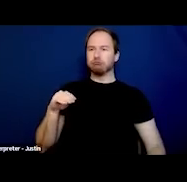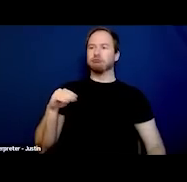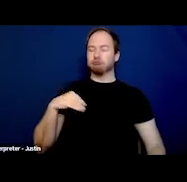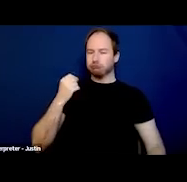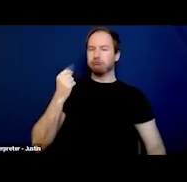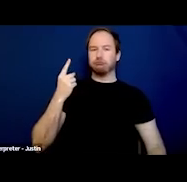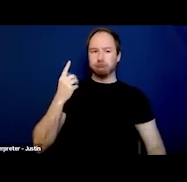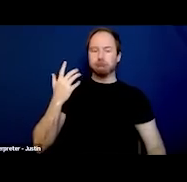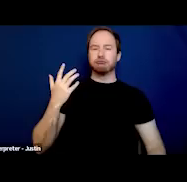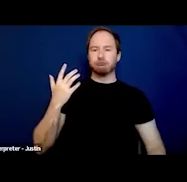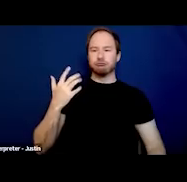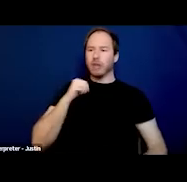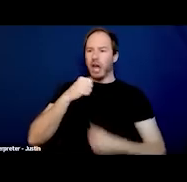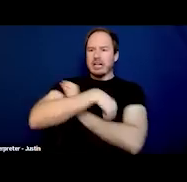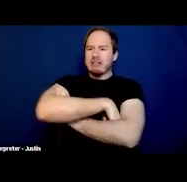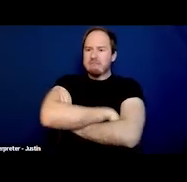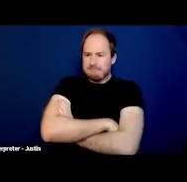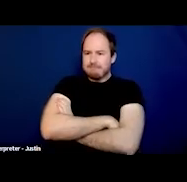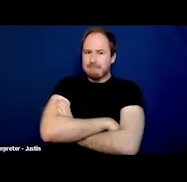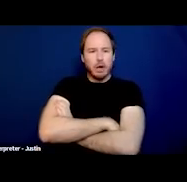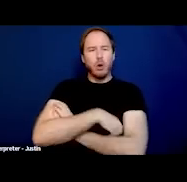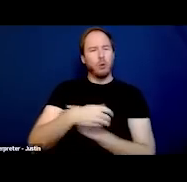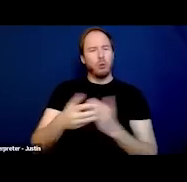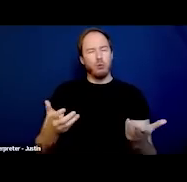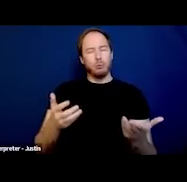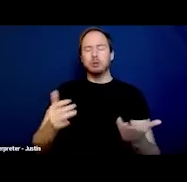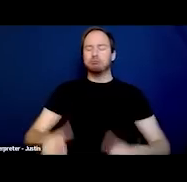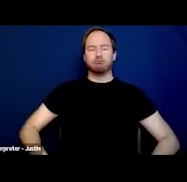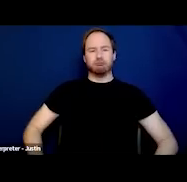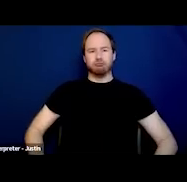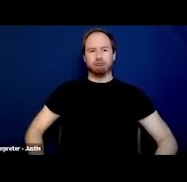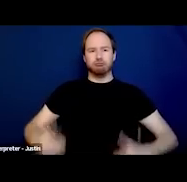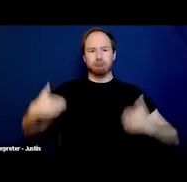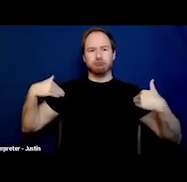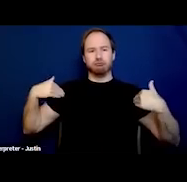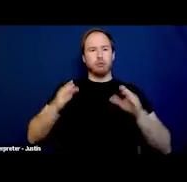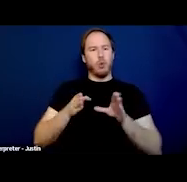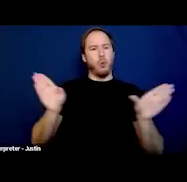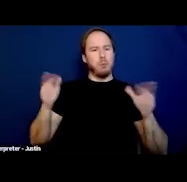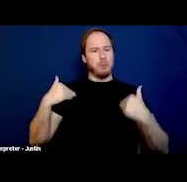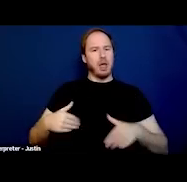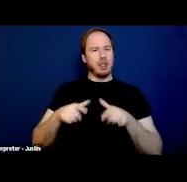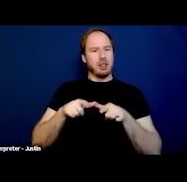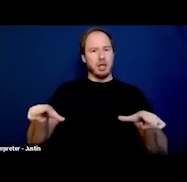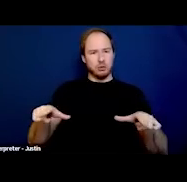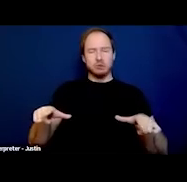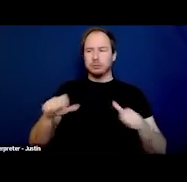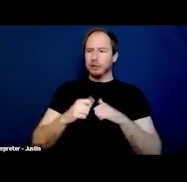not crossing your arms, which kind of indicates that you're sort of closed off or feeling defensive, and at their level if possible.